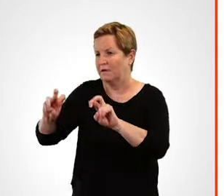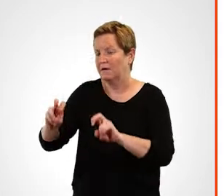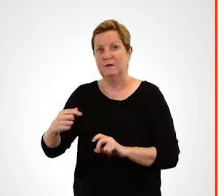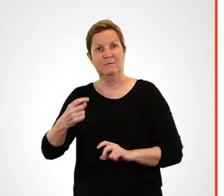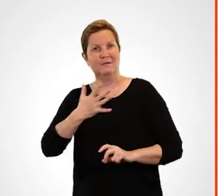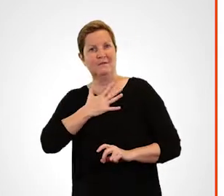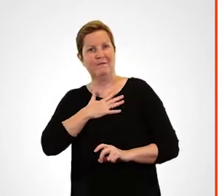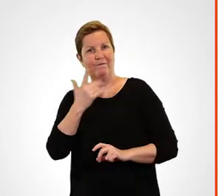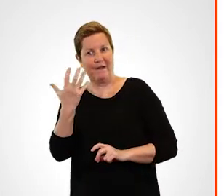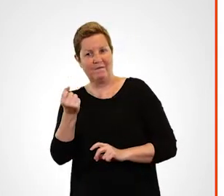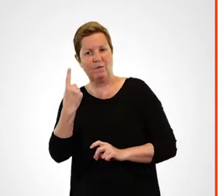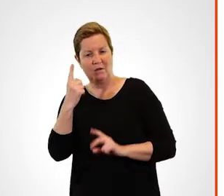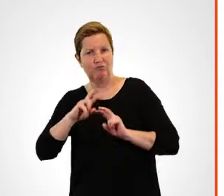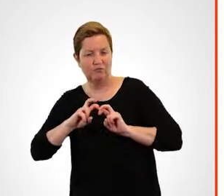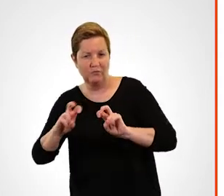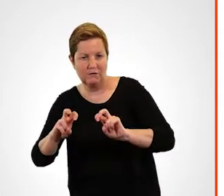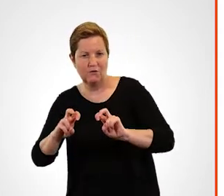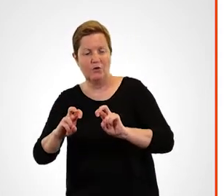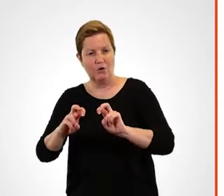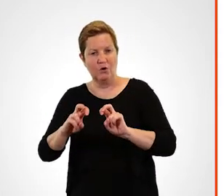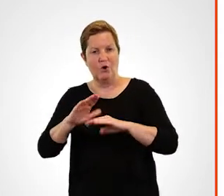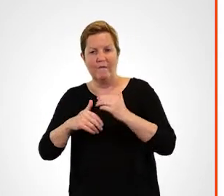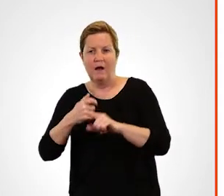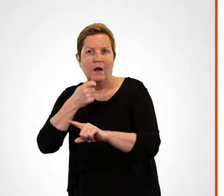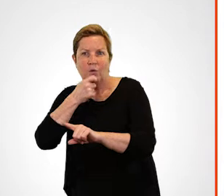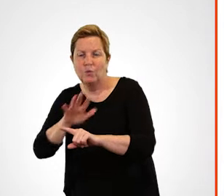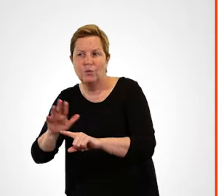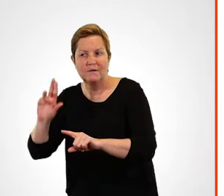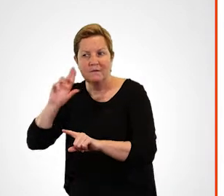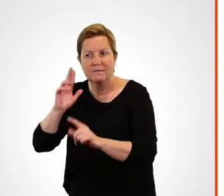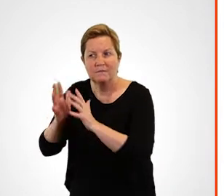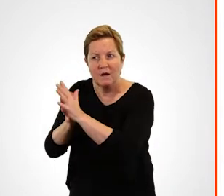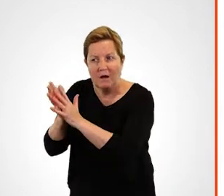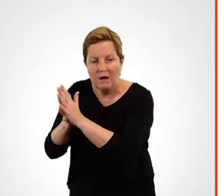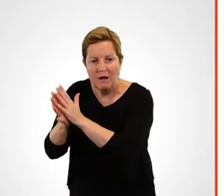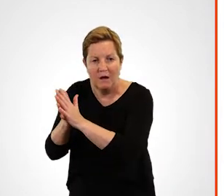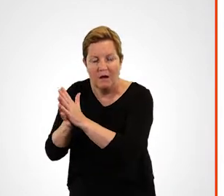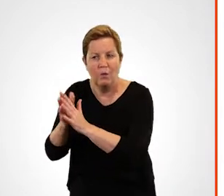I conducted one with children who were learning signs, John Nicholas conducted one